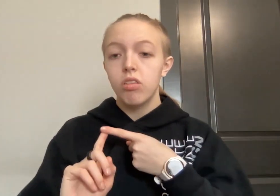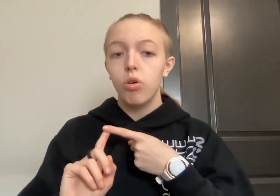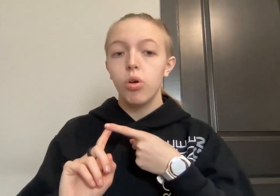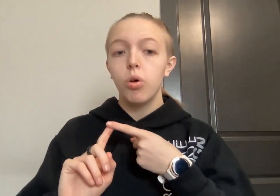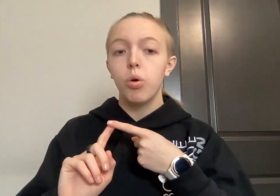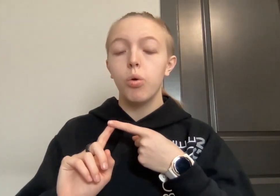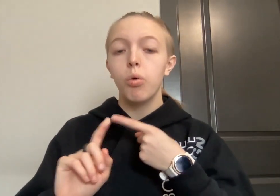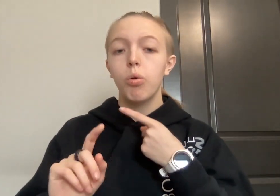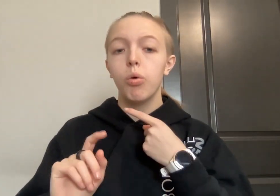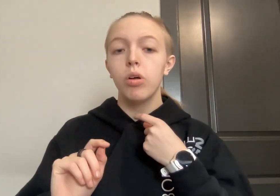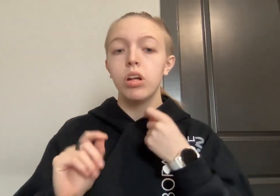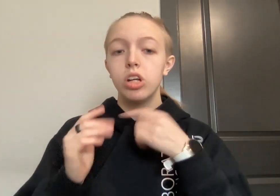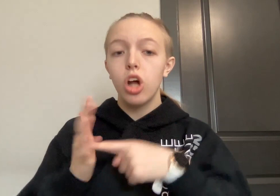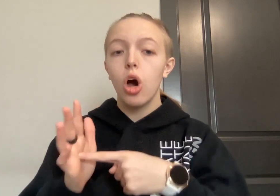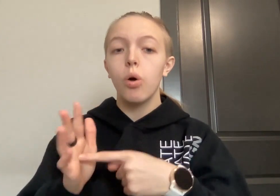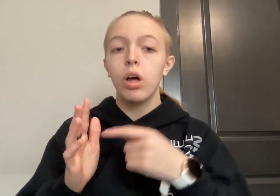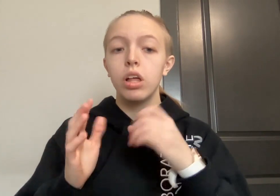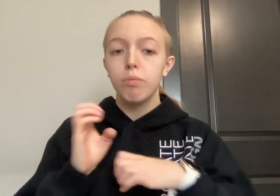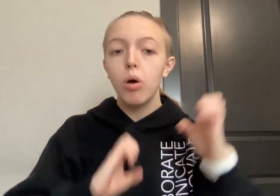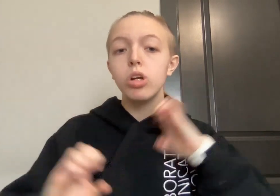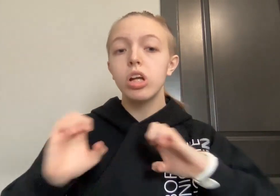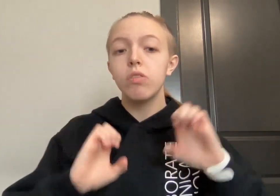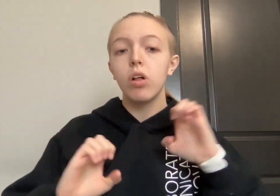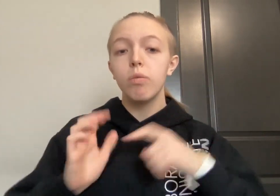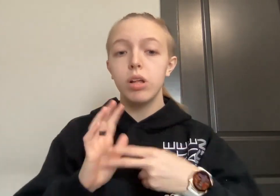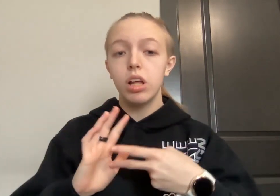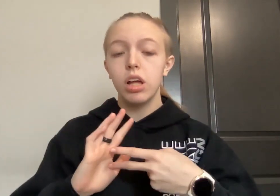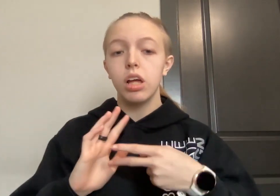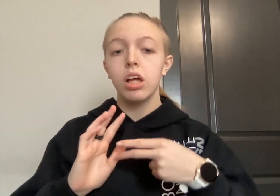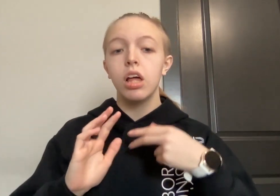to show emotional meaning.